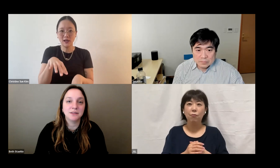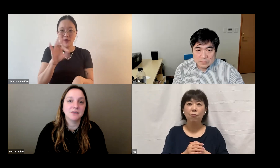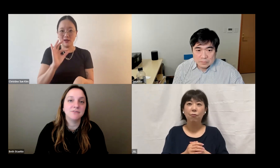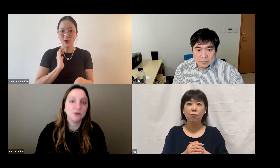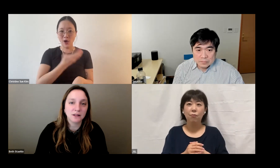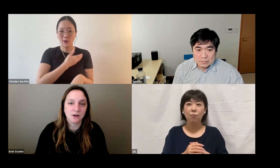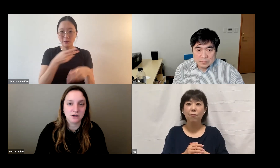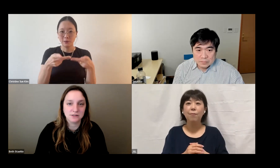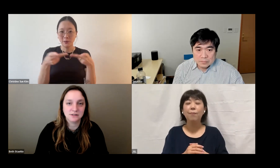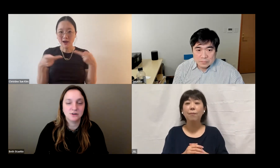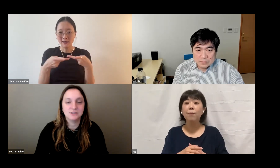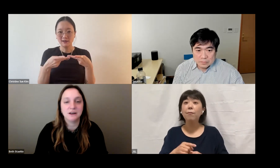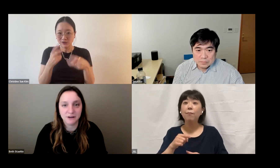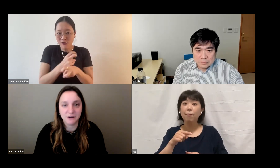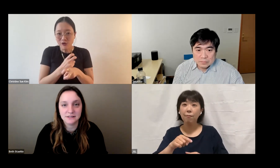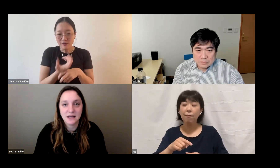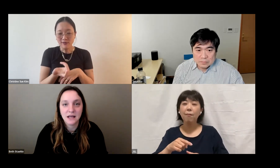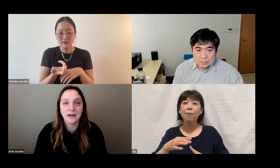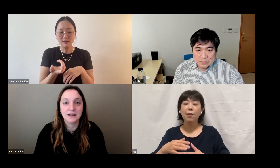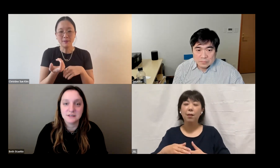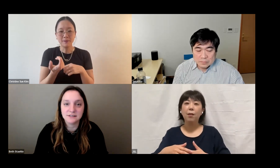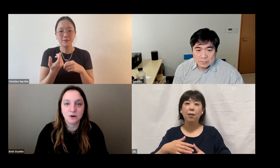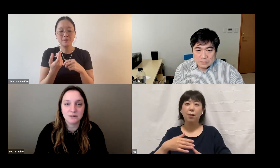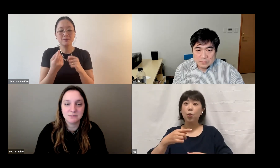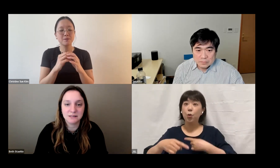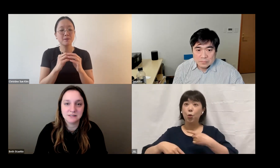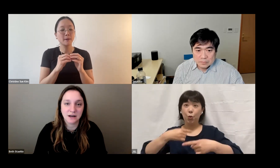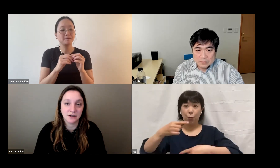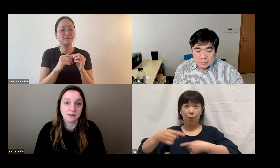of hearing loss or deafness and it doesn't always mean signers.